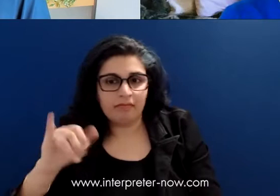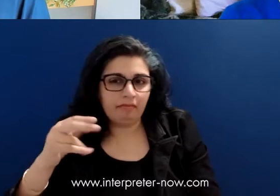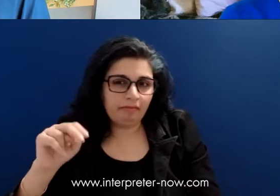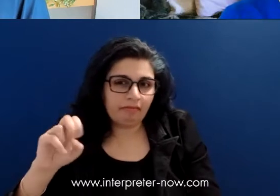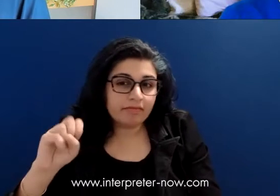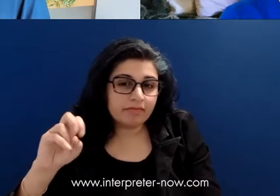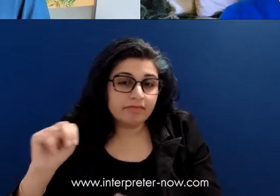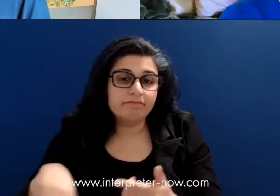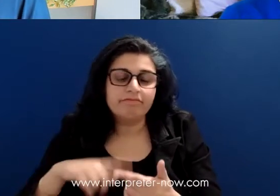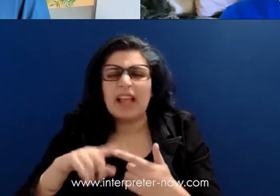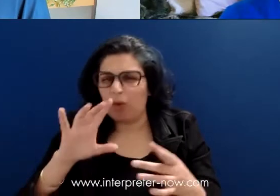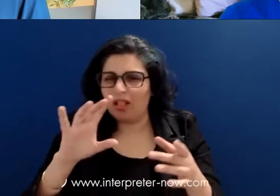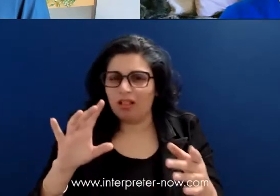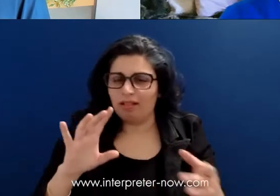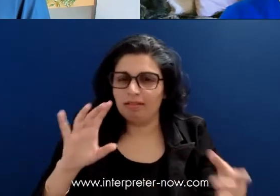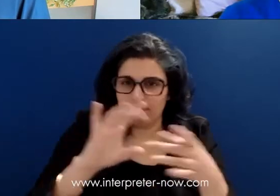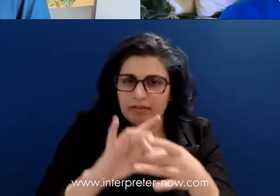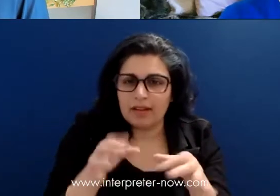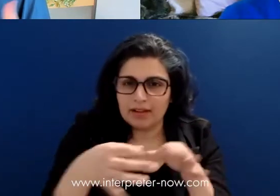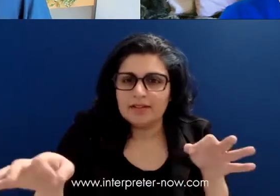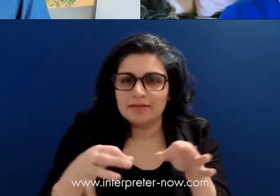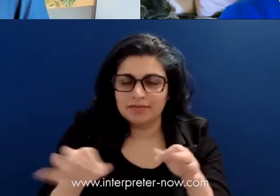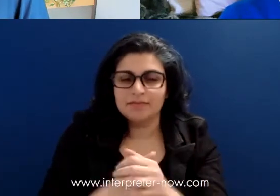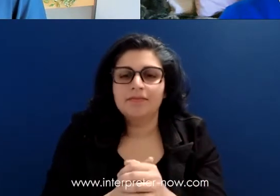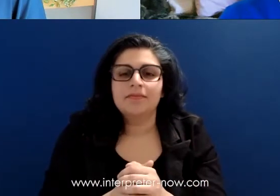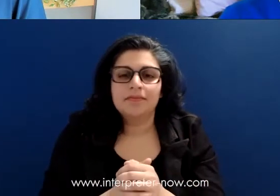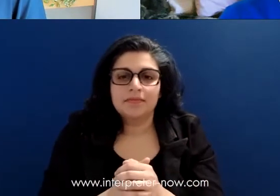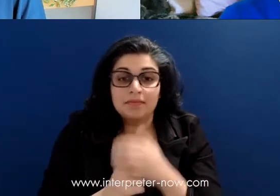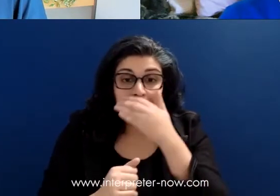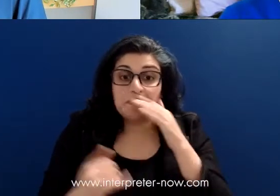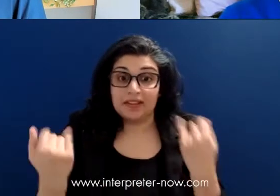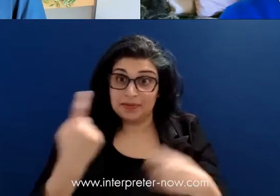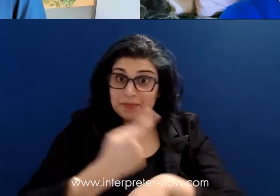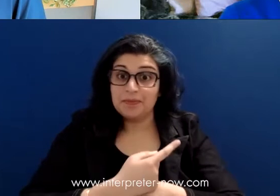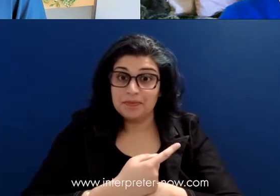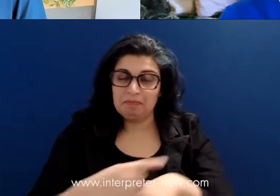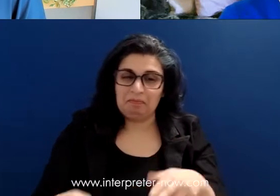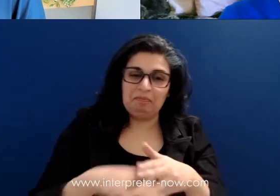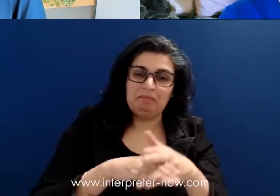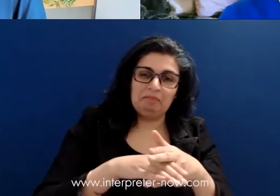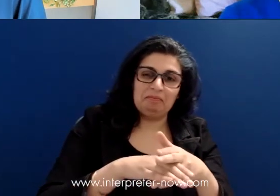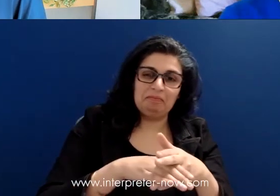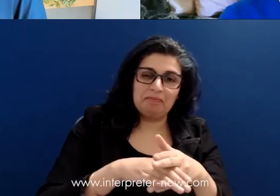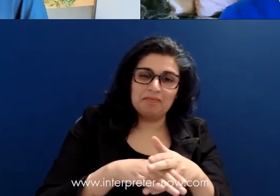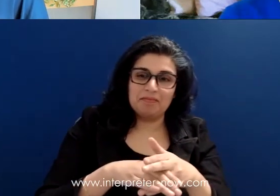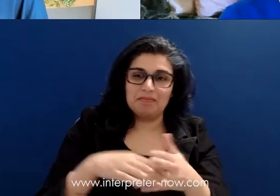We'll link to those episodes in our show notes. So today, we're going to take a break and talk a lot about empathy.